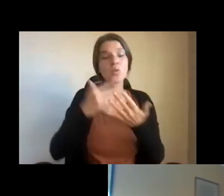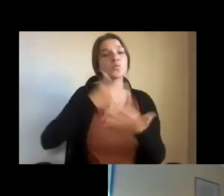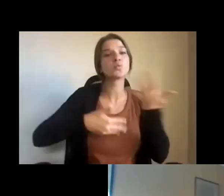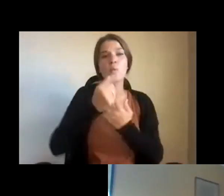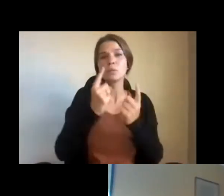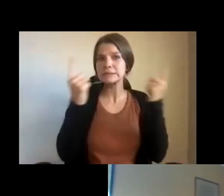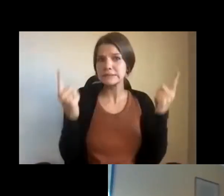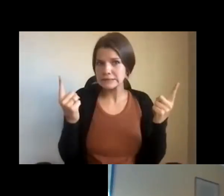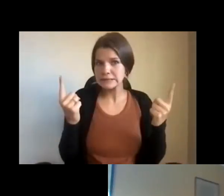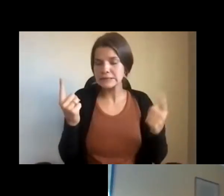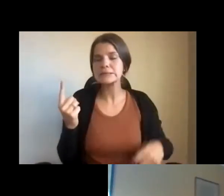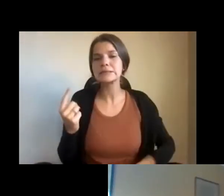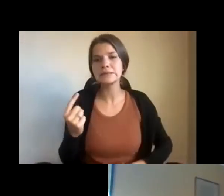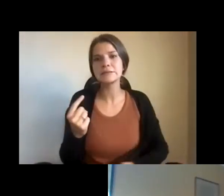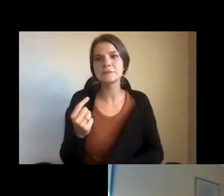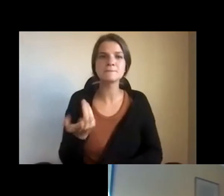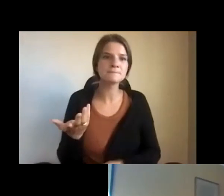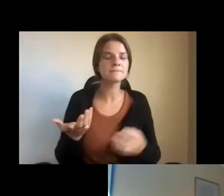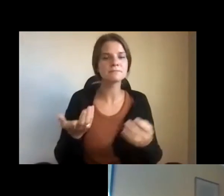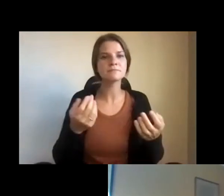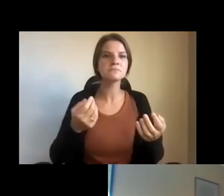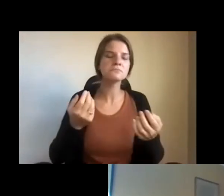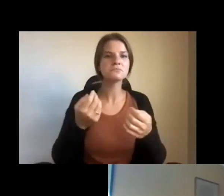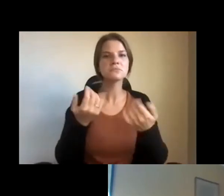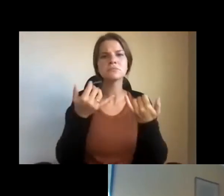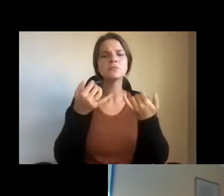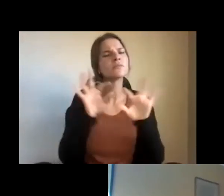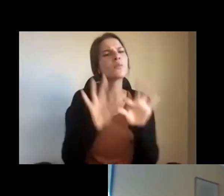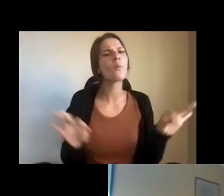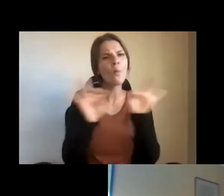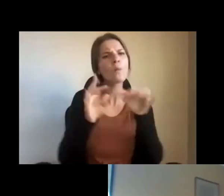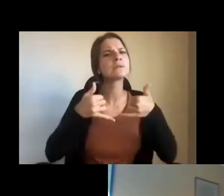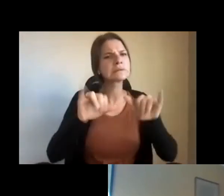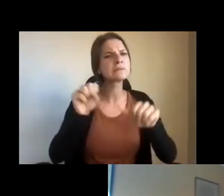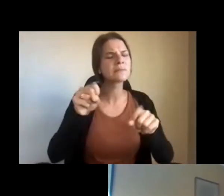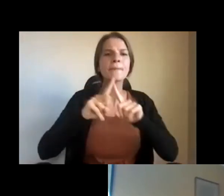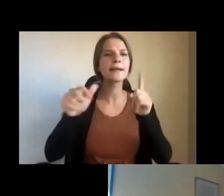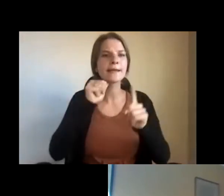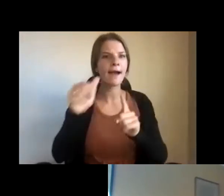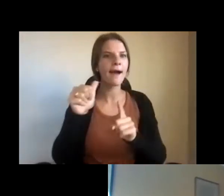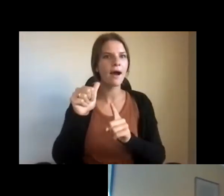as important, not important it's still important, but returning back to campus and getting